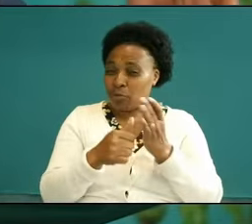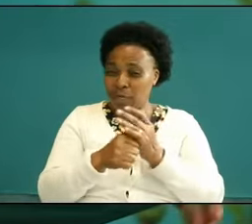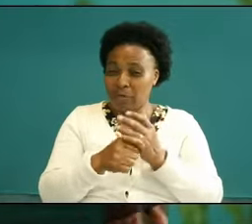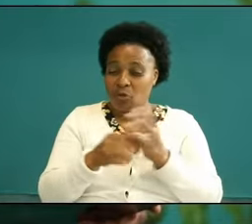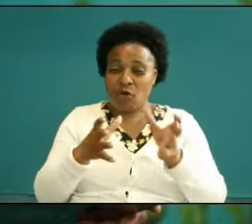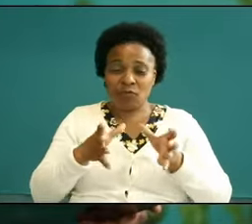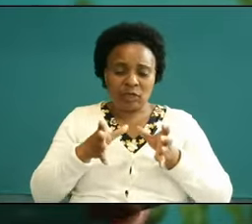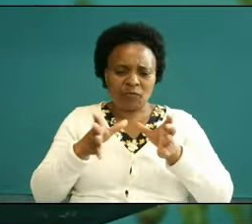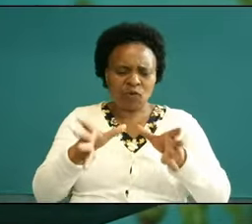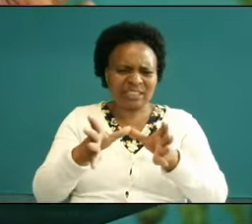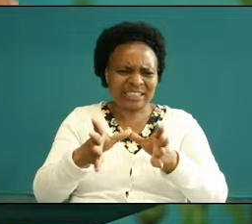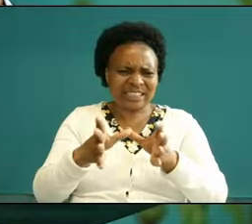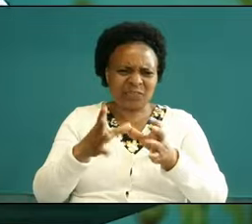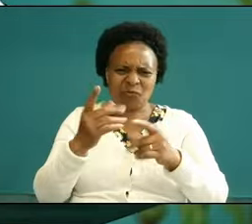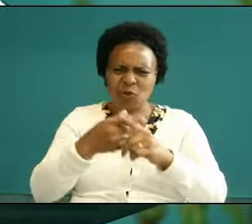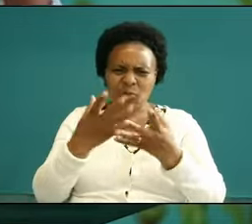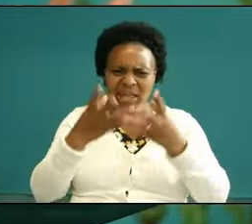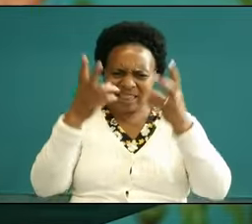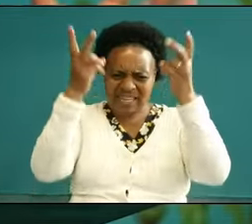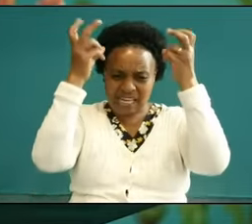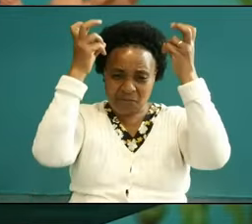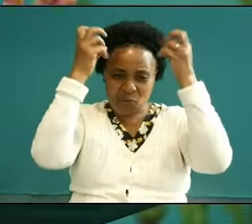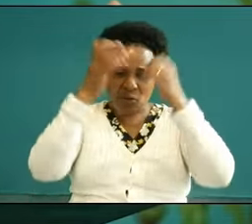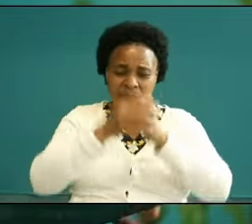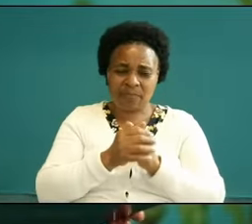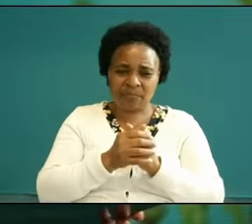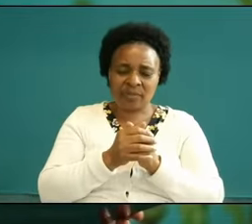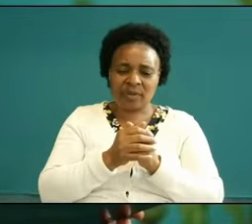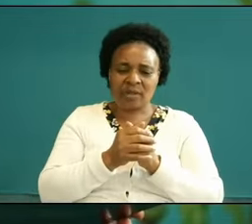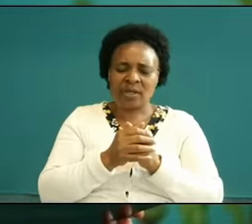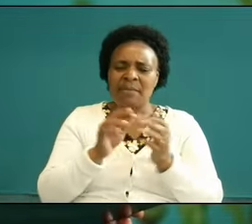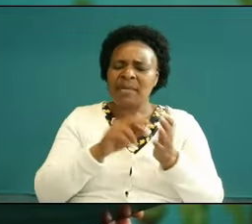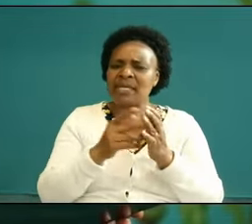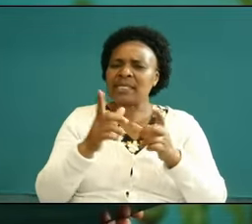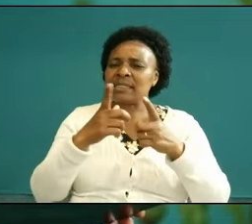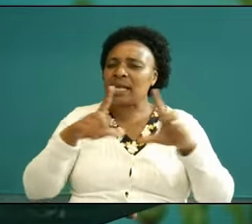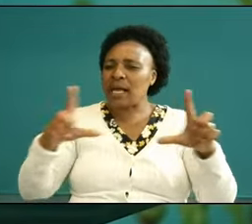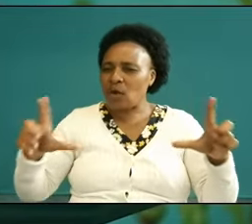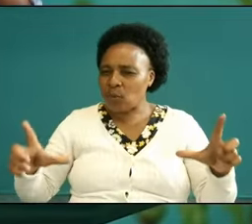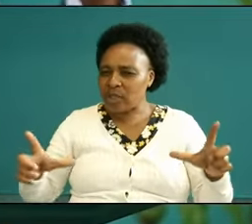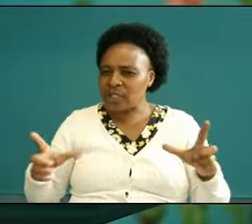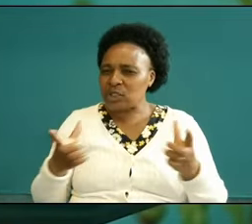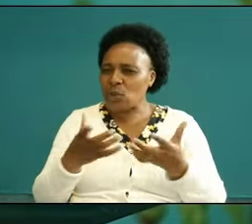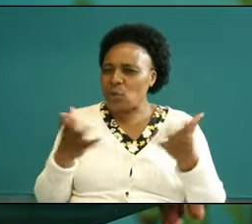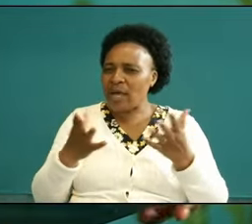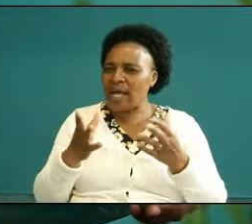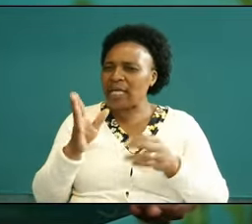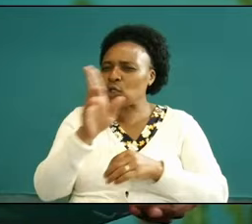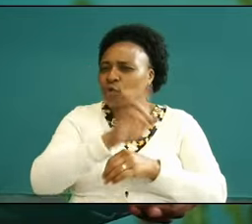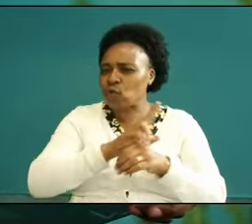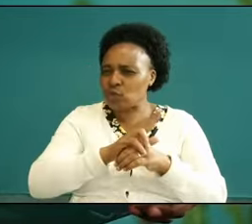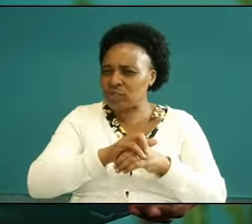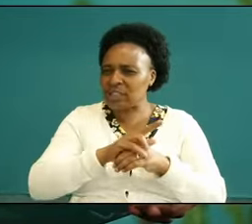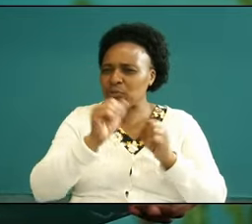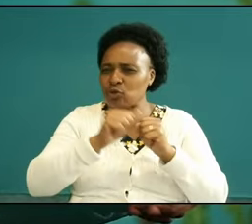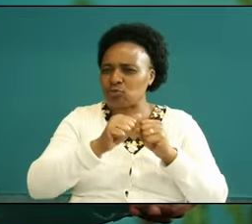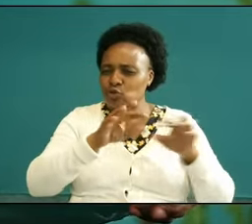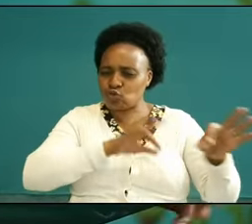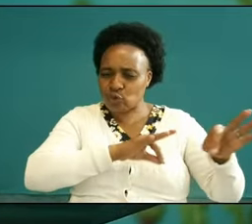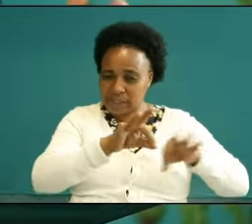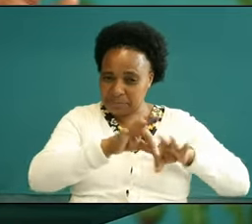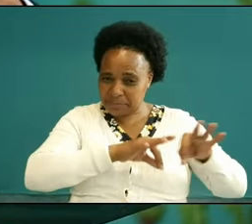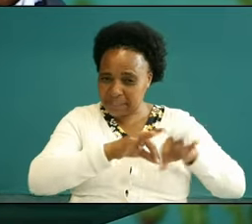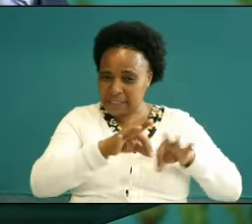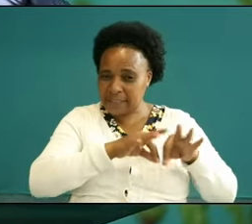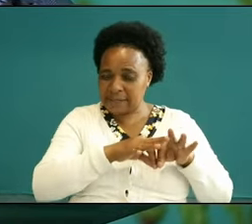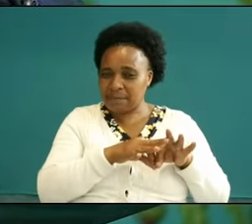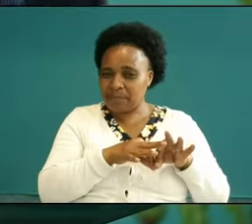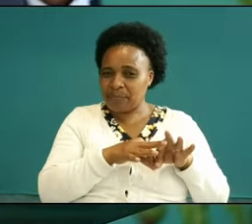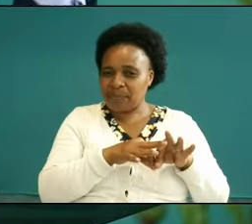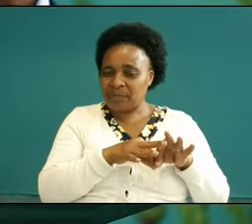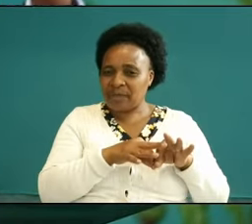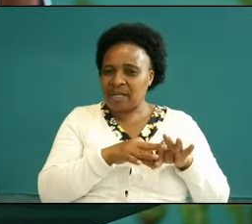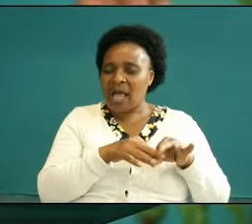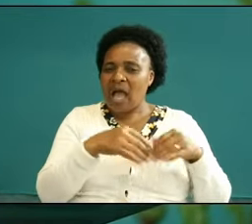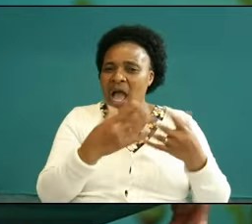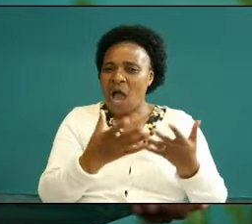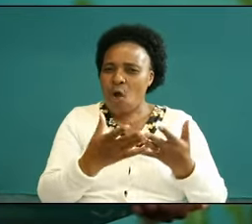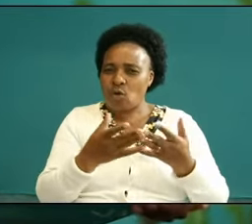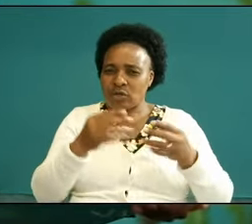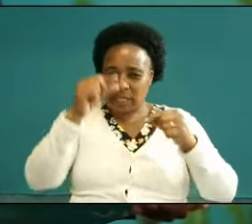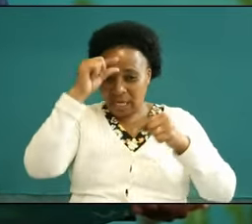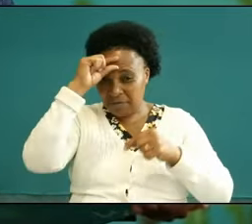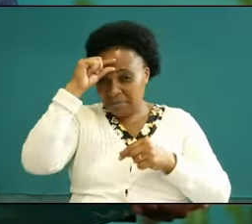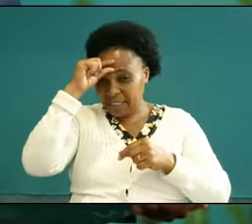darkness in the language that was so well used to define or to explain the government structures